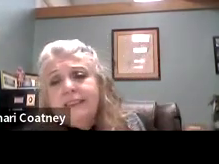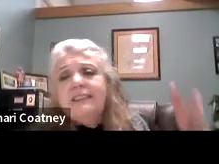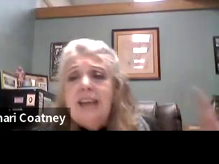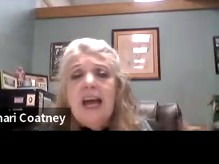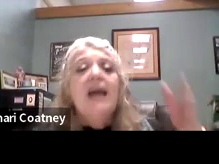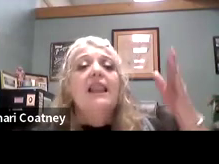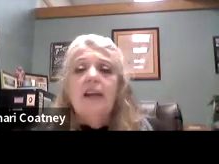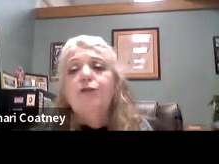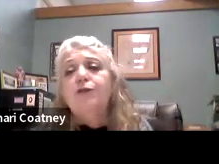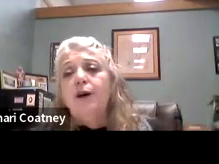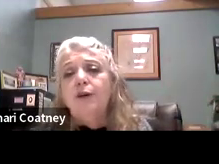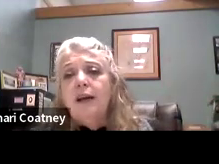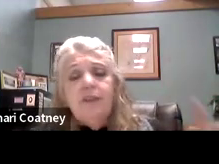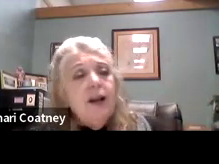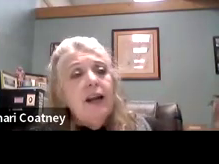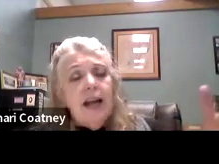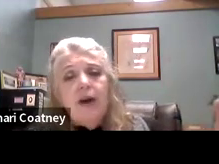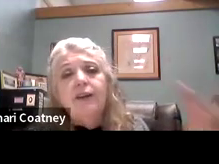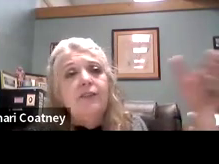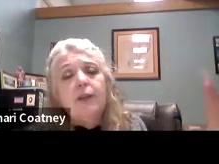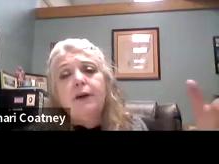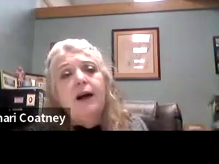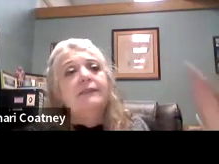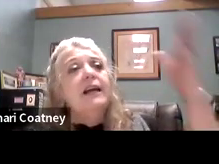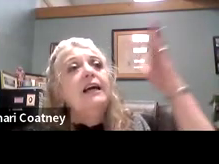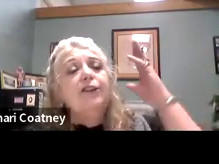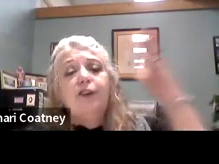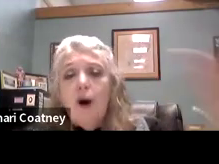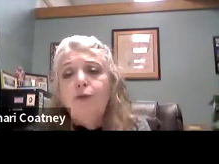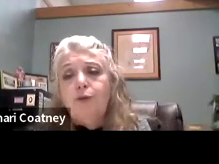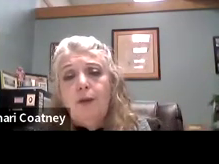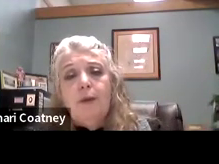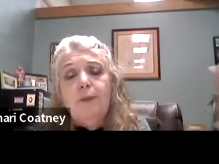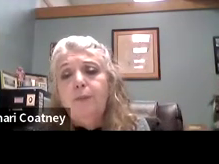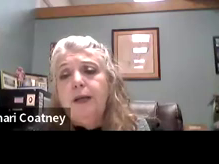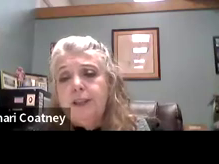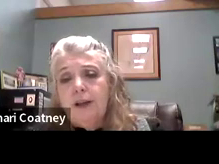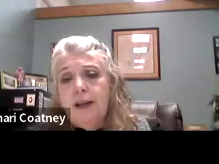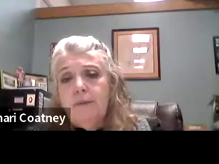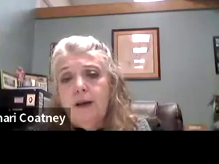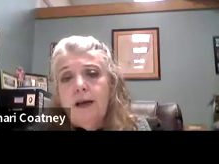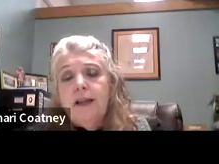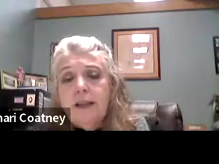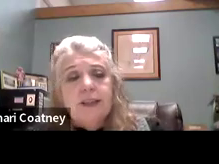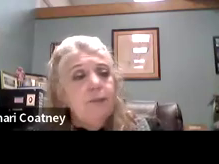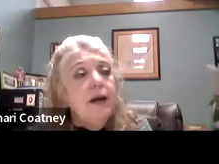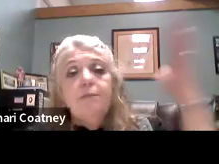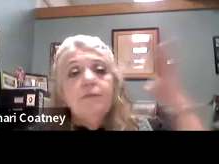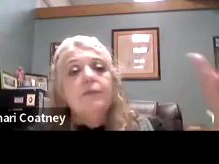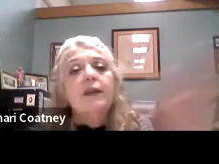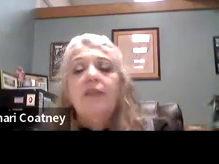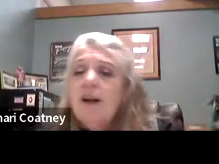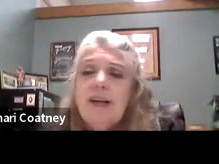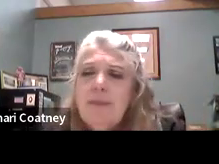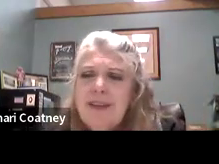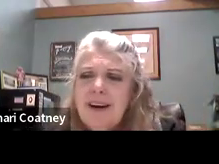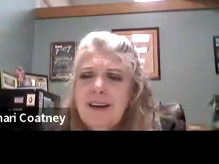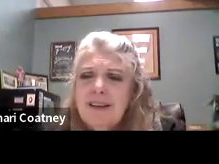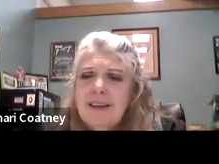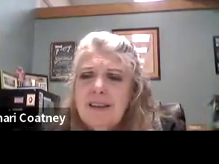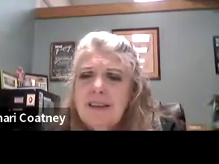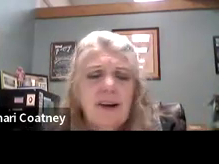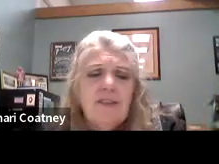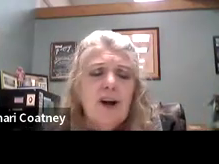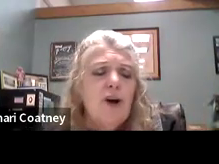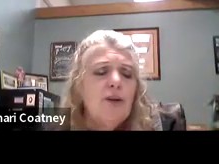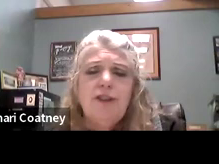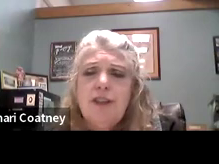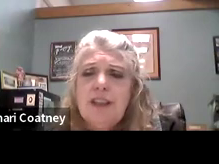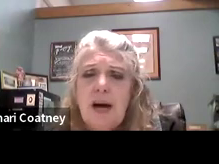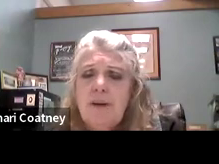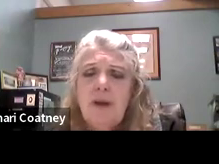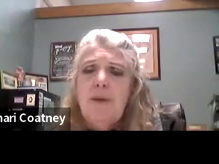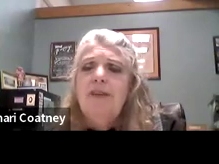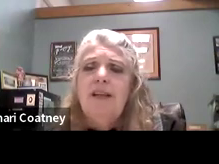An up to us to hold they are accountable.